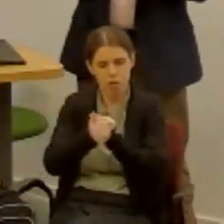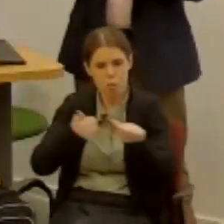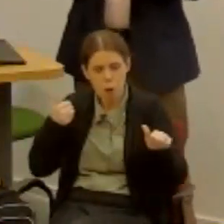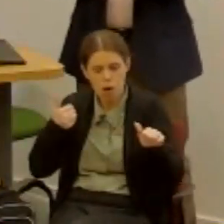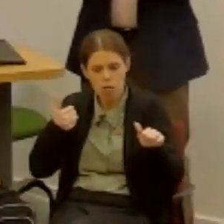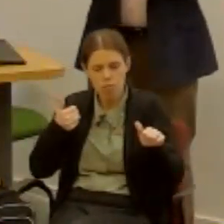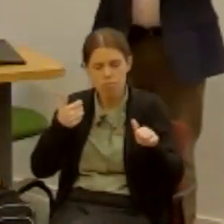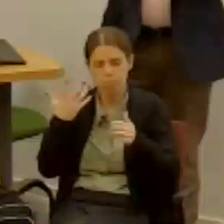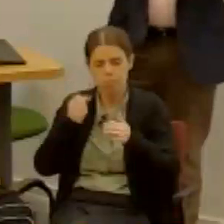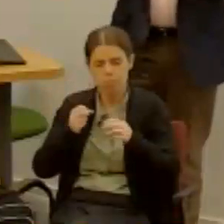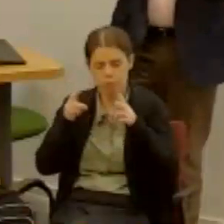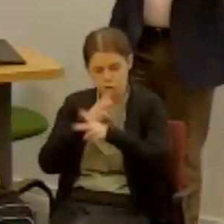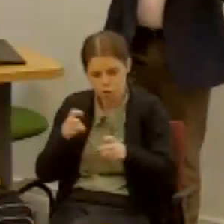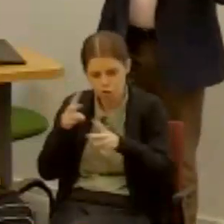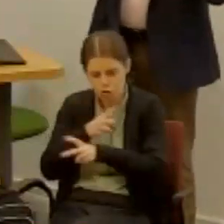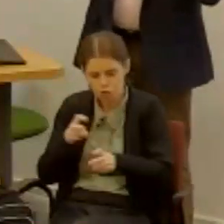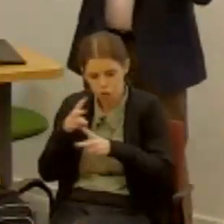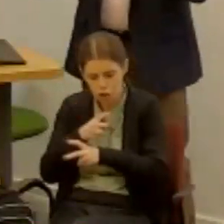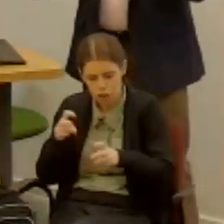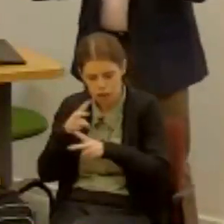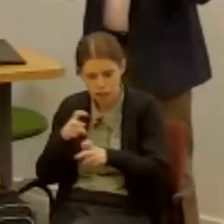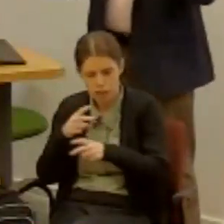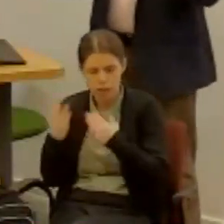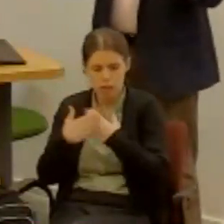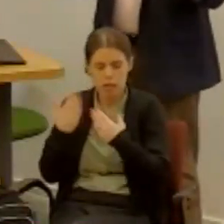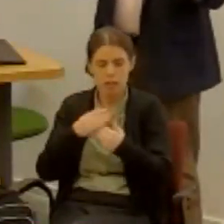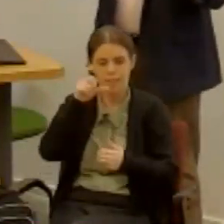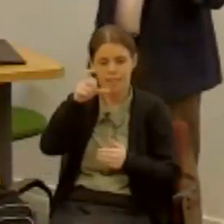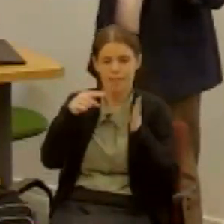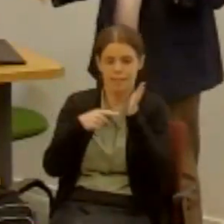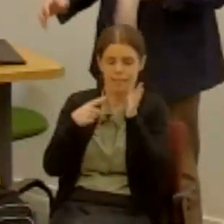term, and this term was chronic traumatic encephalopathy or CTE for short.